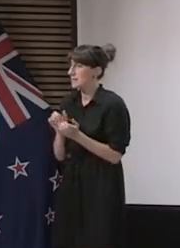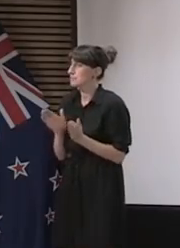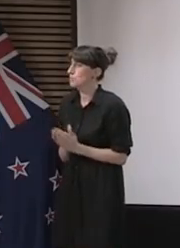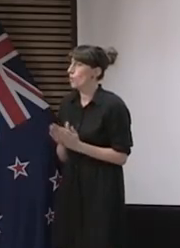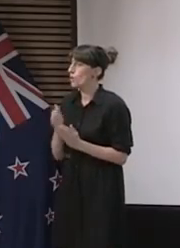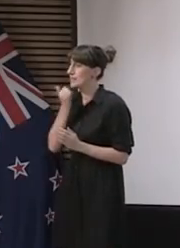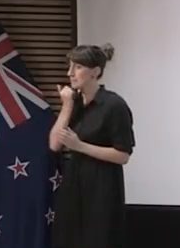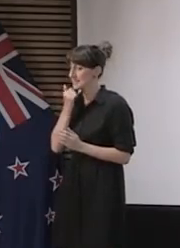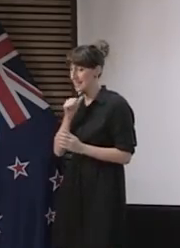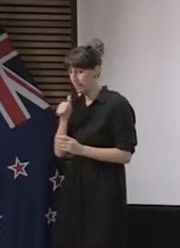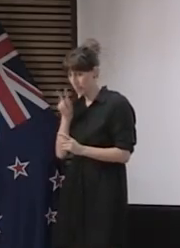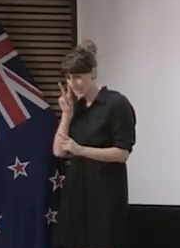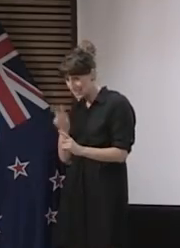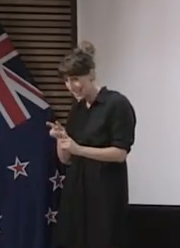there very quickly anddo the contact tracing inisolation.